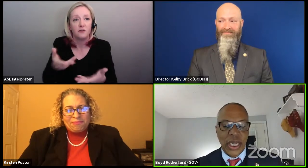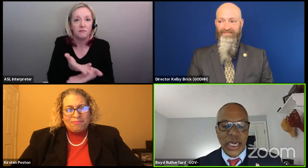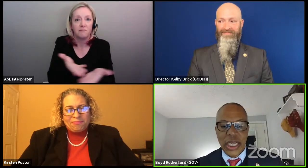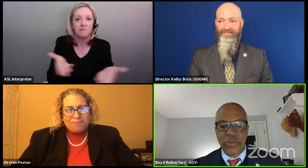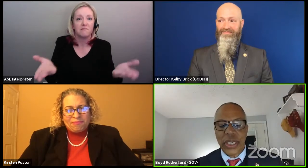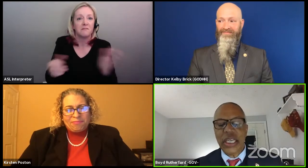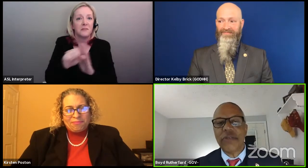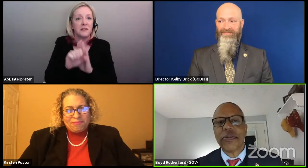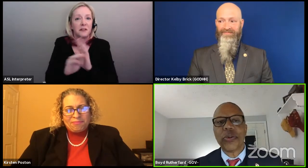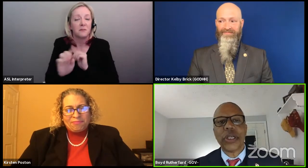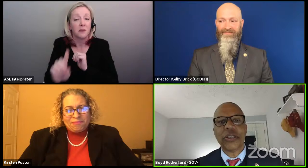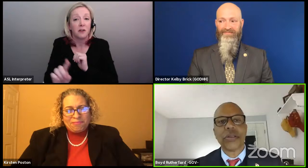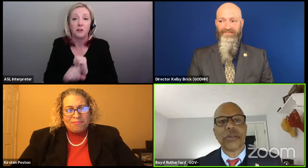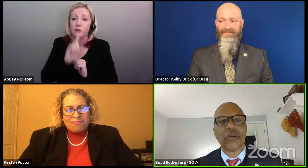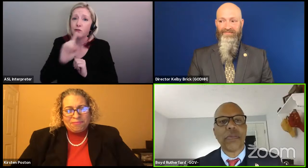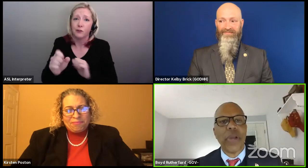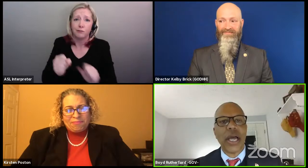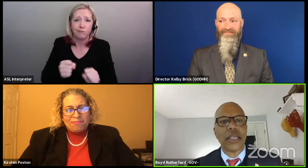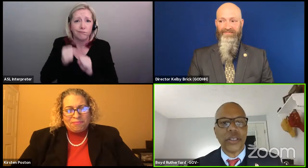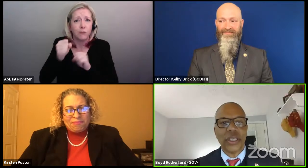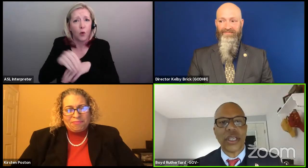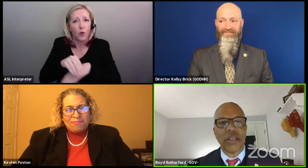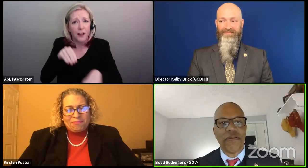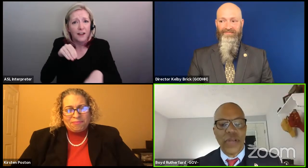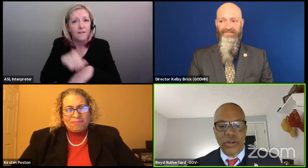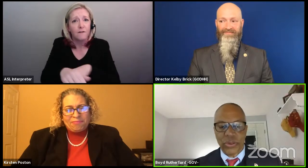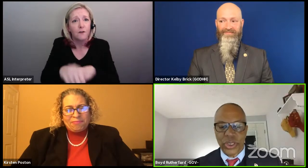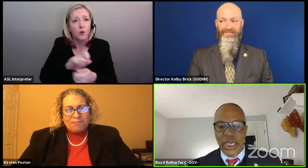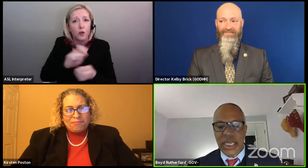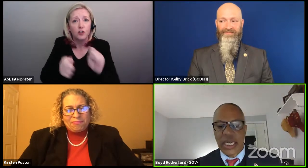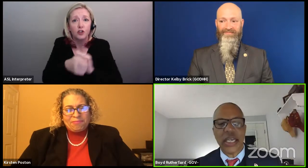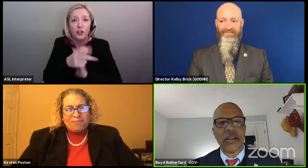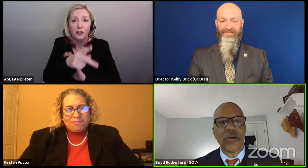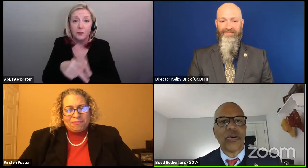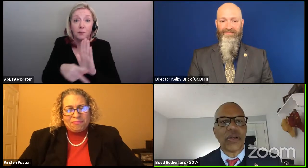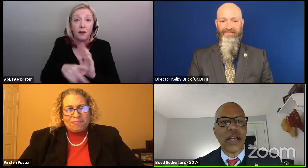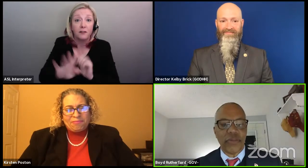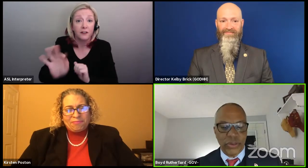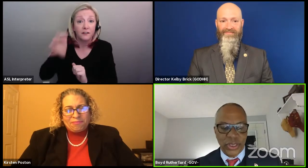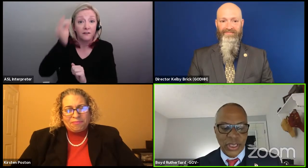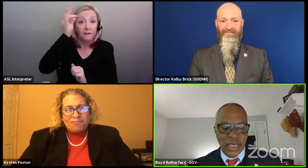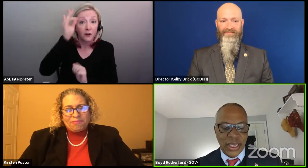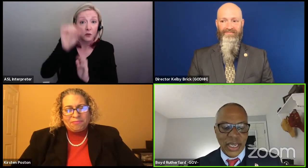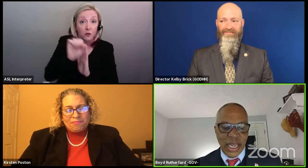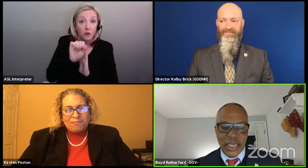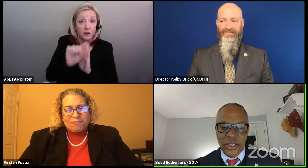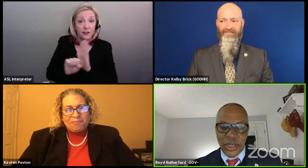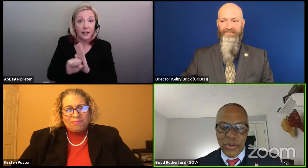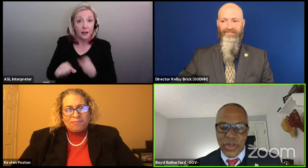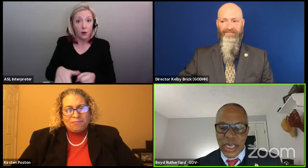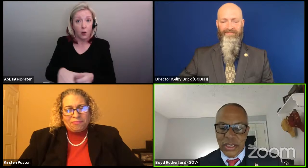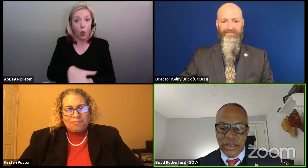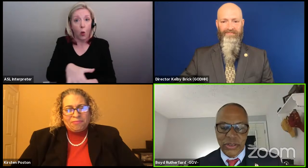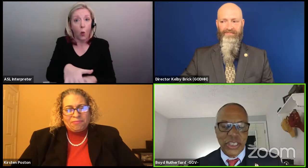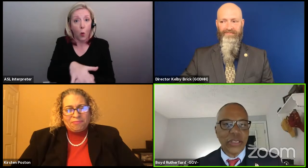and has been influential on policies at the federal, state and local levels. It gives